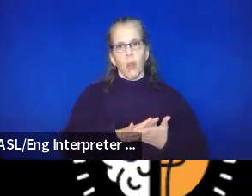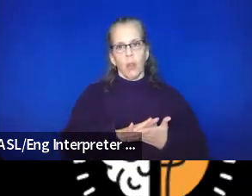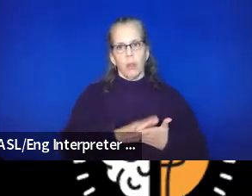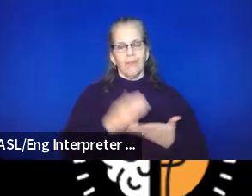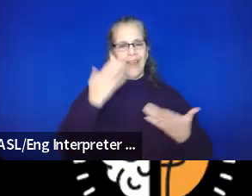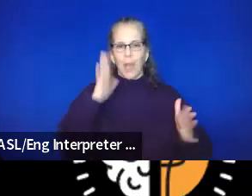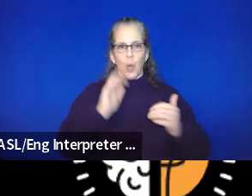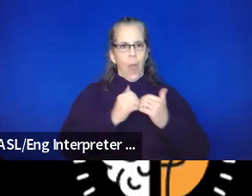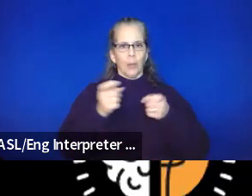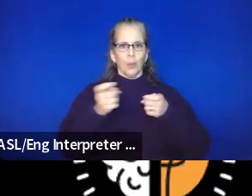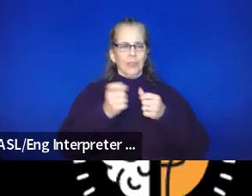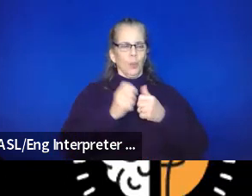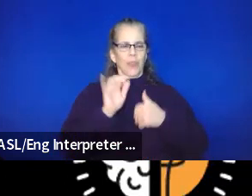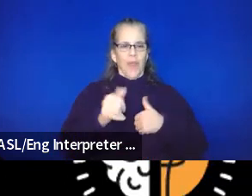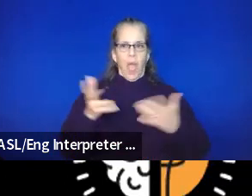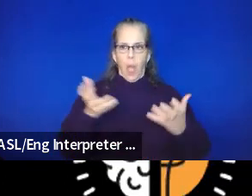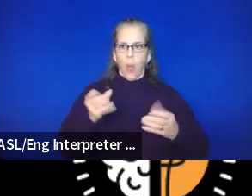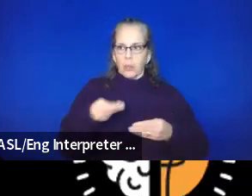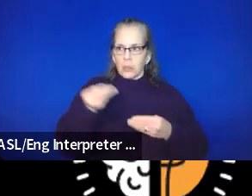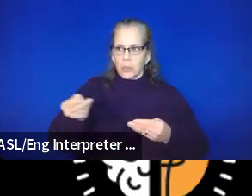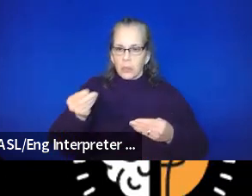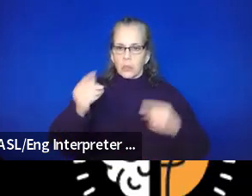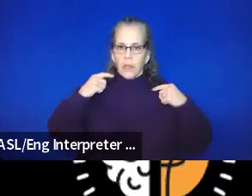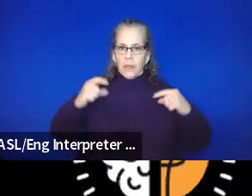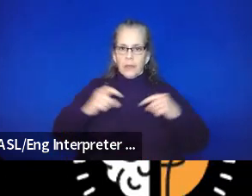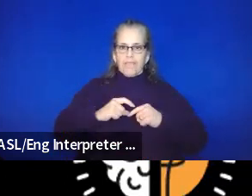with it. You know, I wanted people to wear my remote microphone and I had a medical student